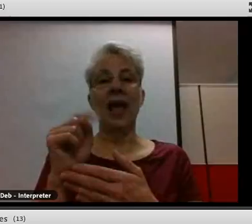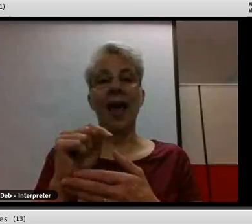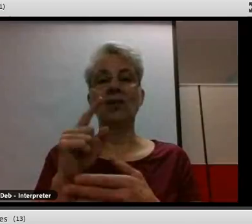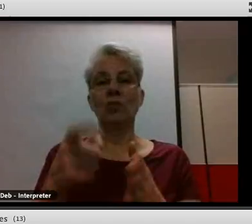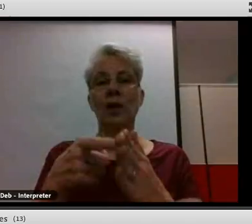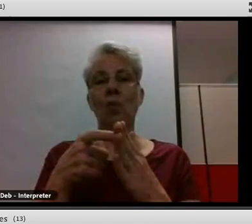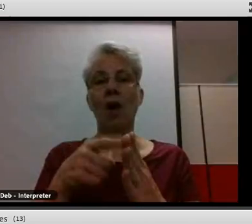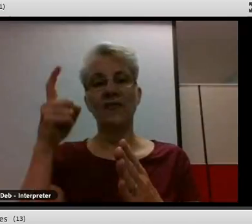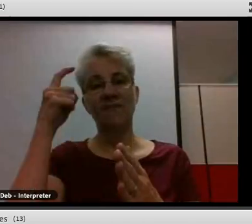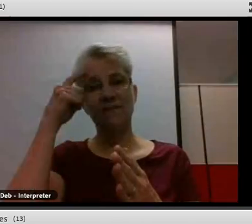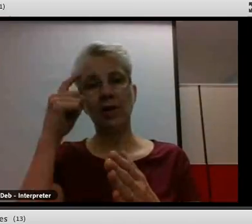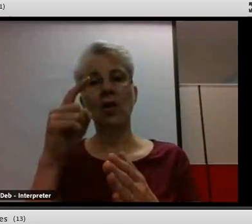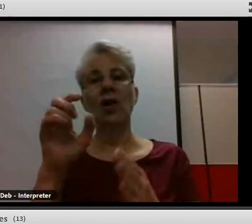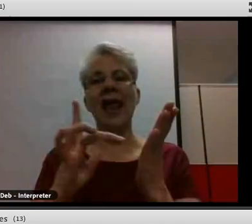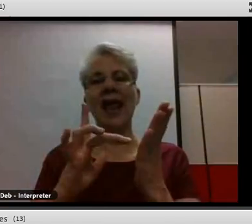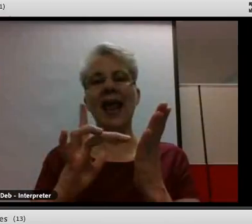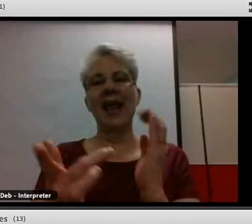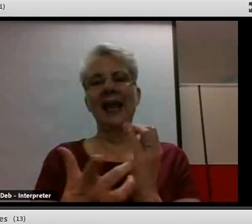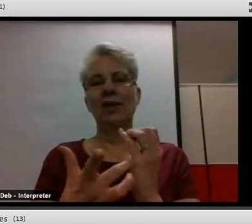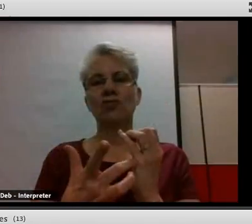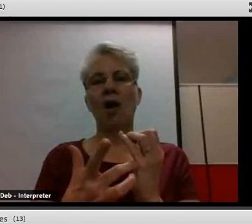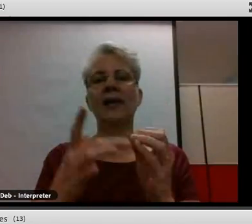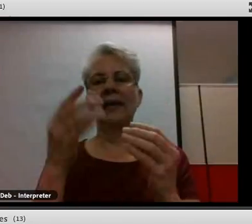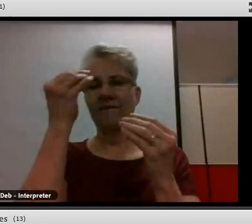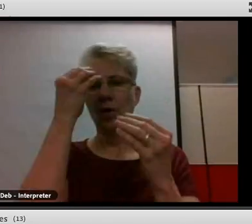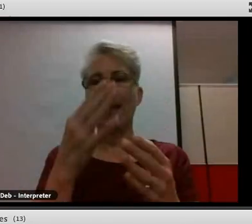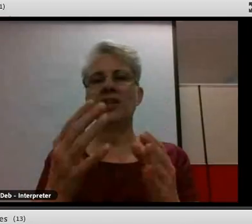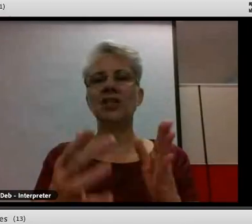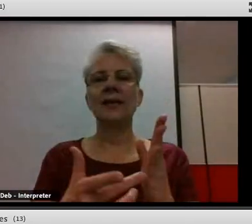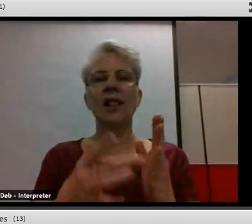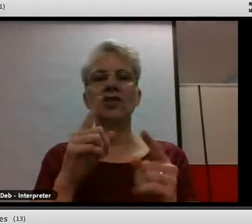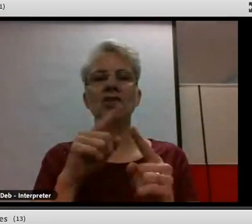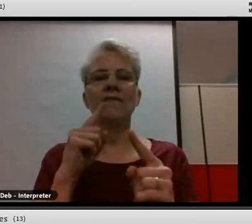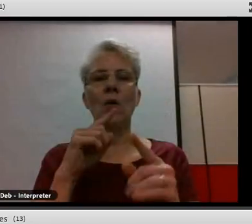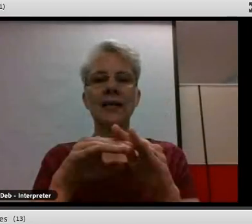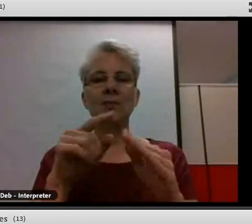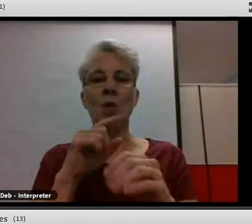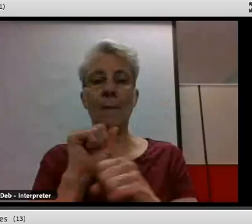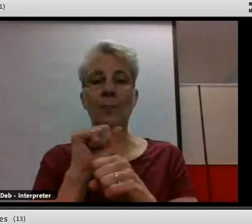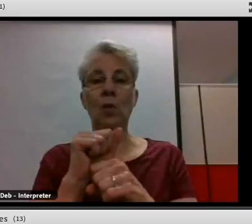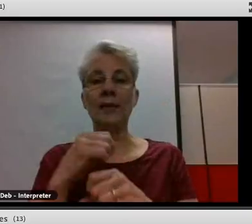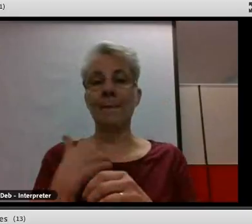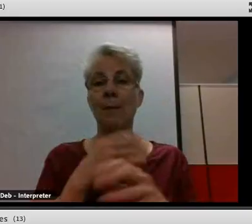what we provide, not what other people lack, and I think that's the focus we should have as librarians.